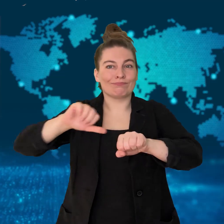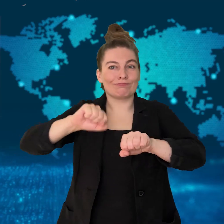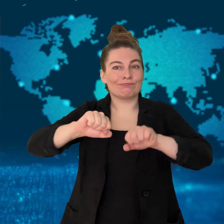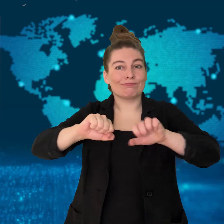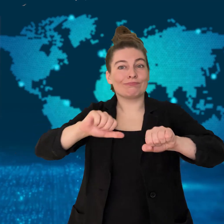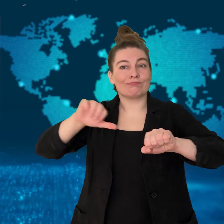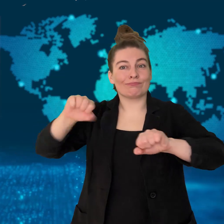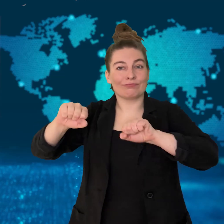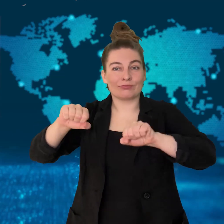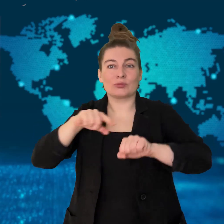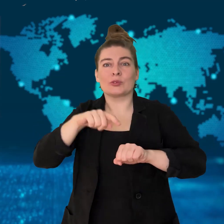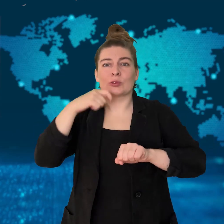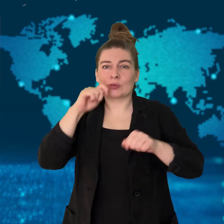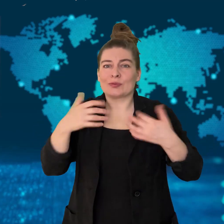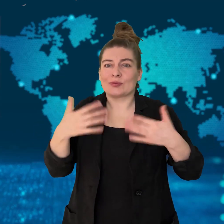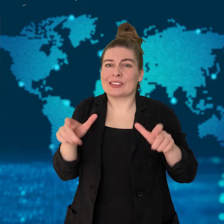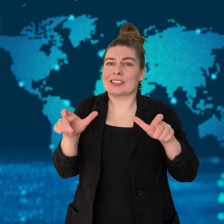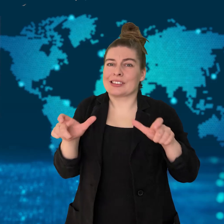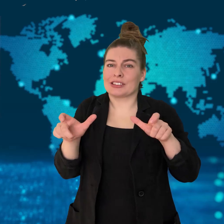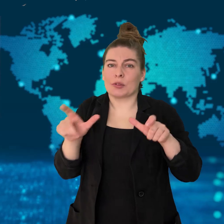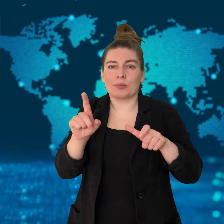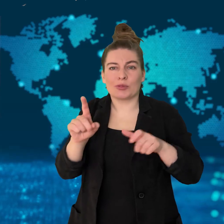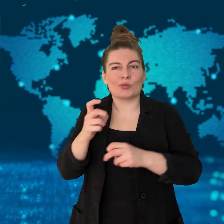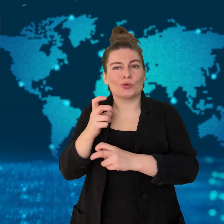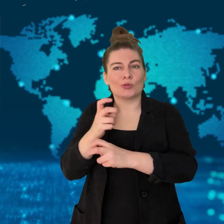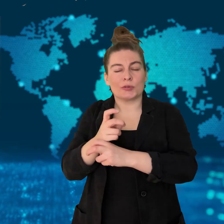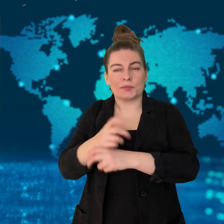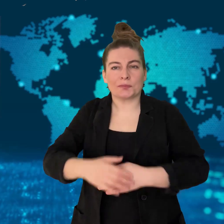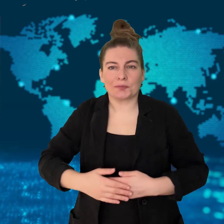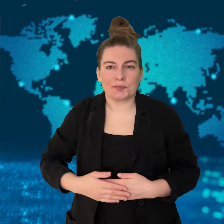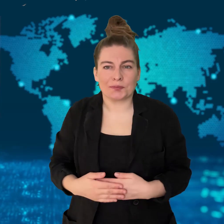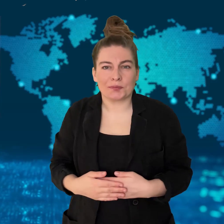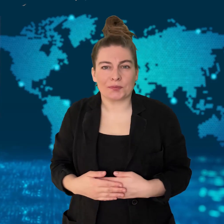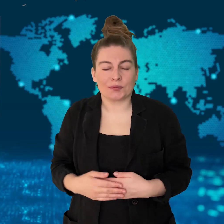Over the last year, Russia has slowly taken control of